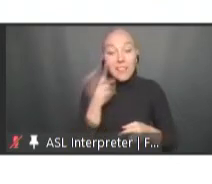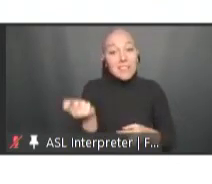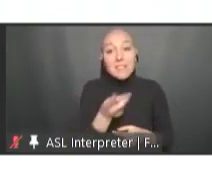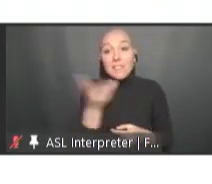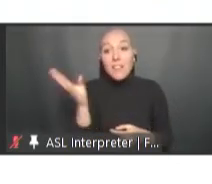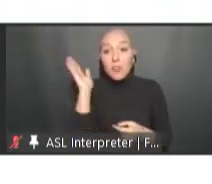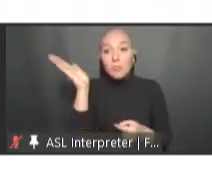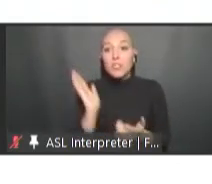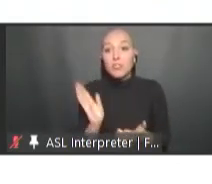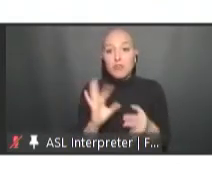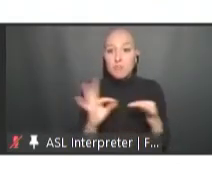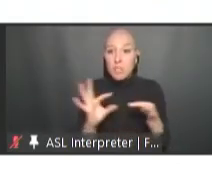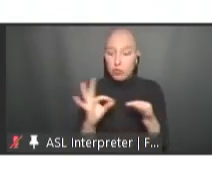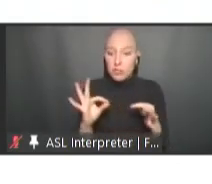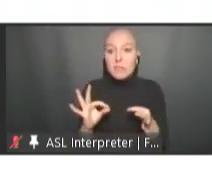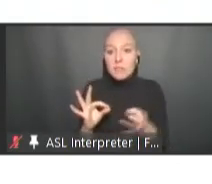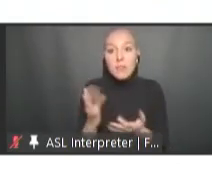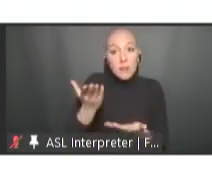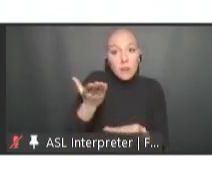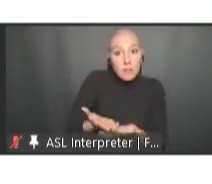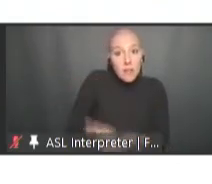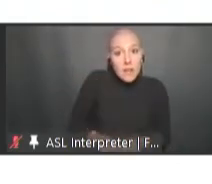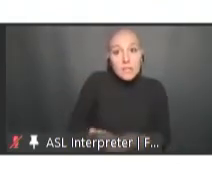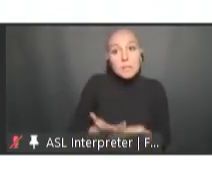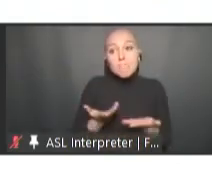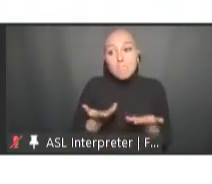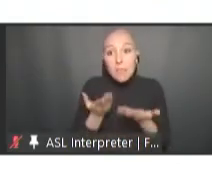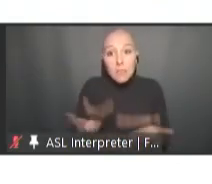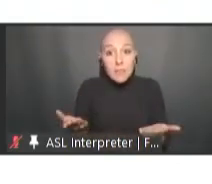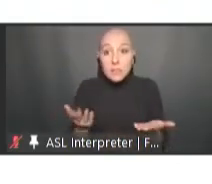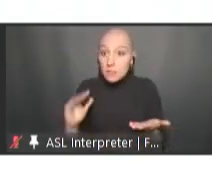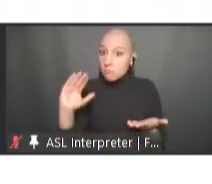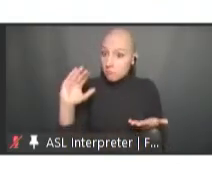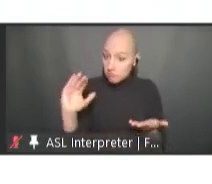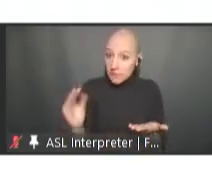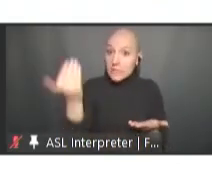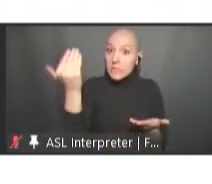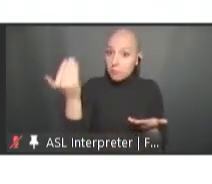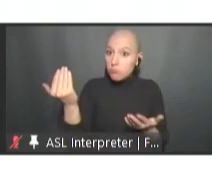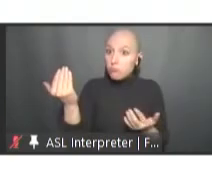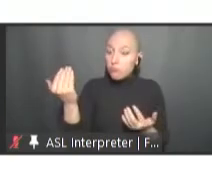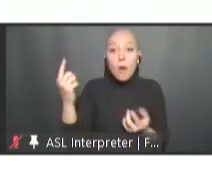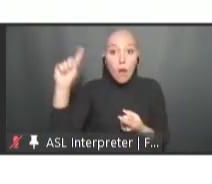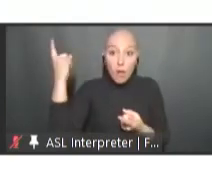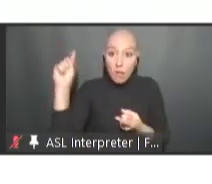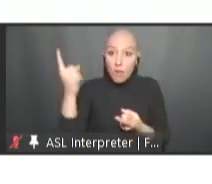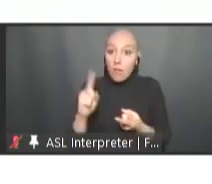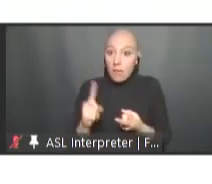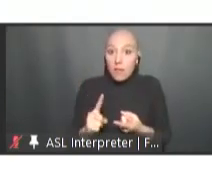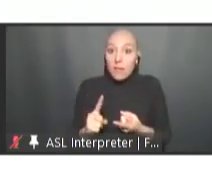the fact that while things seem to be on the downward slope, which is great at this point,